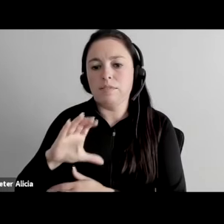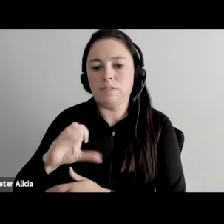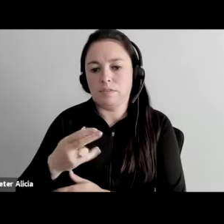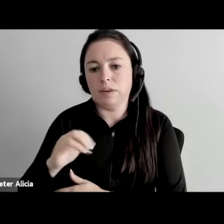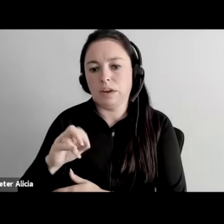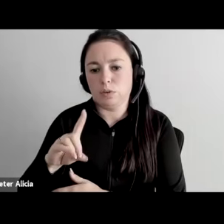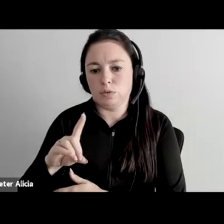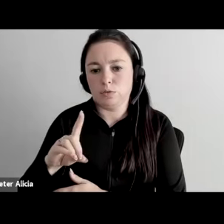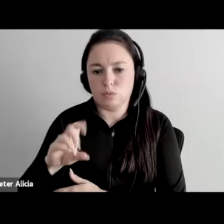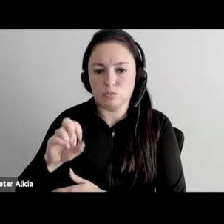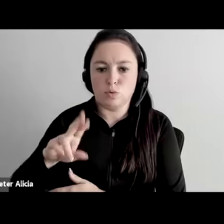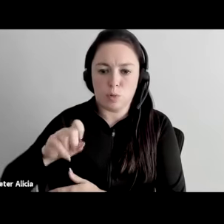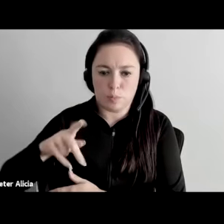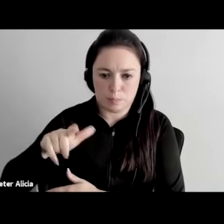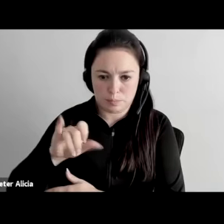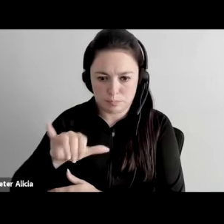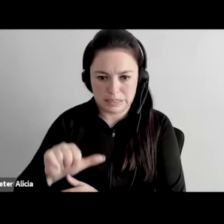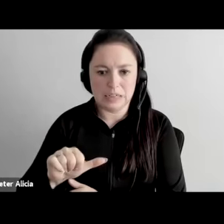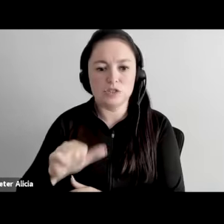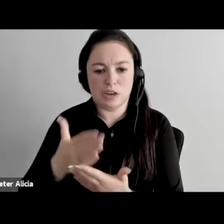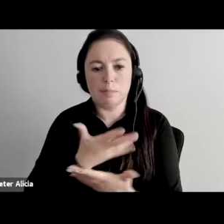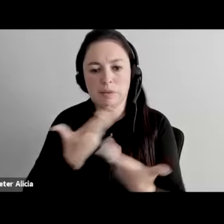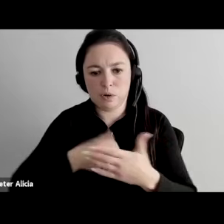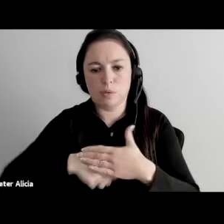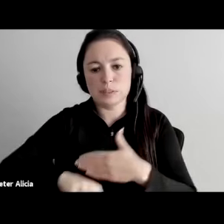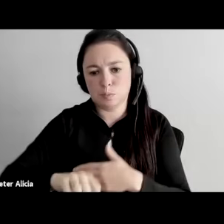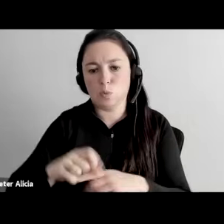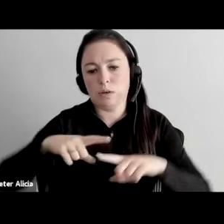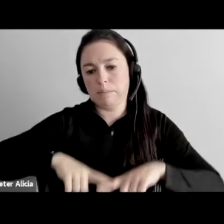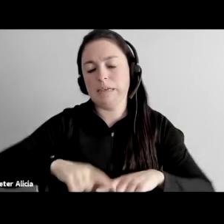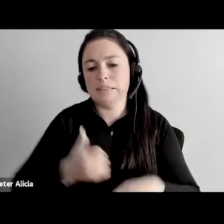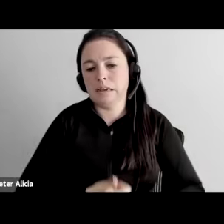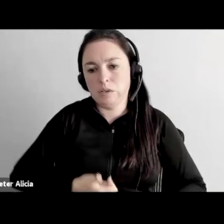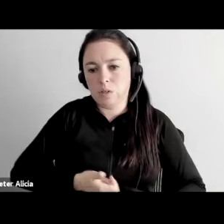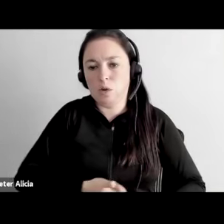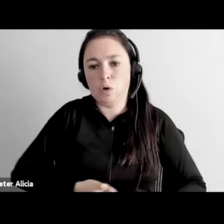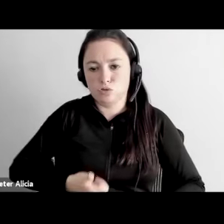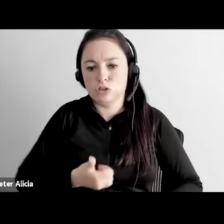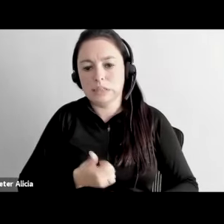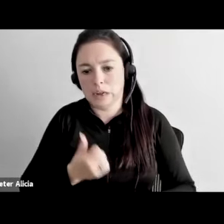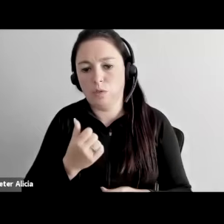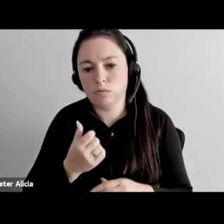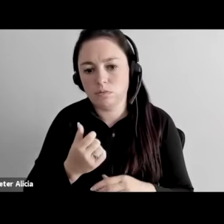Within my community, it's common to describe someone without dwarfism as being of average height.